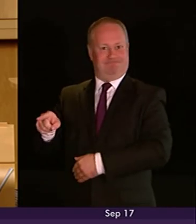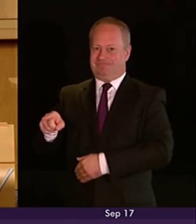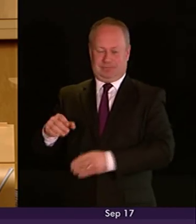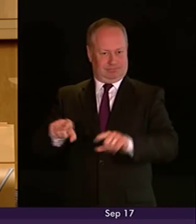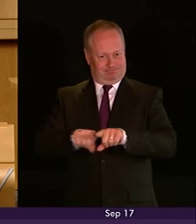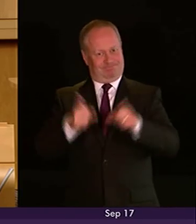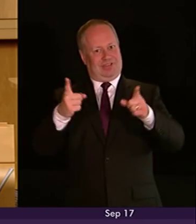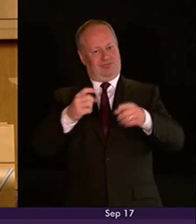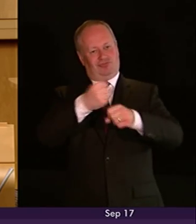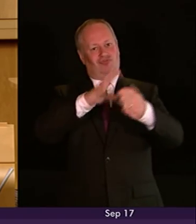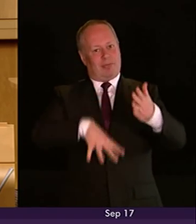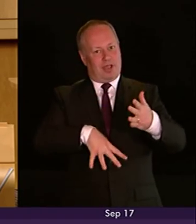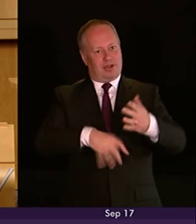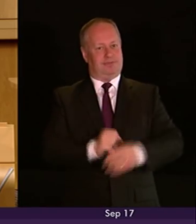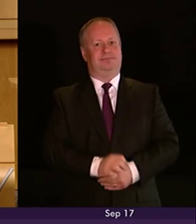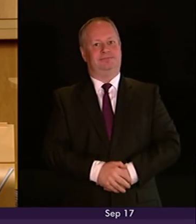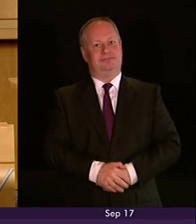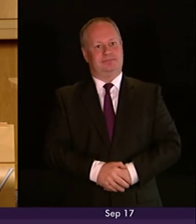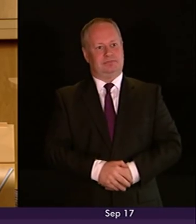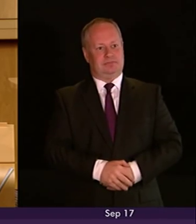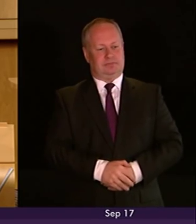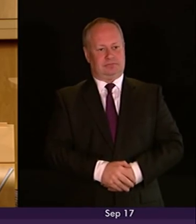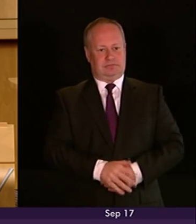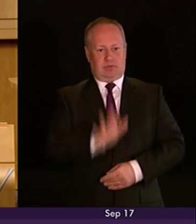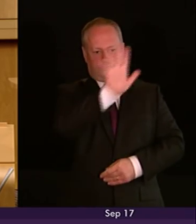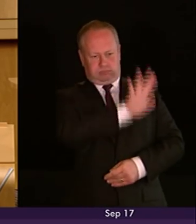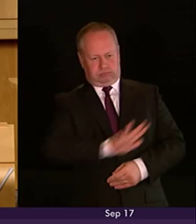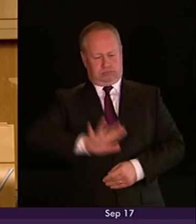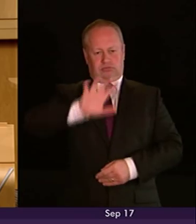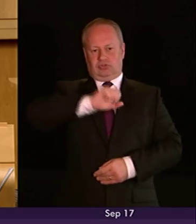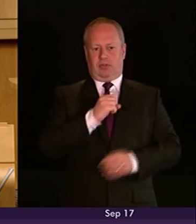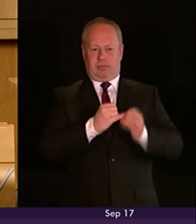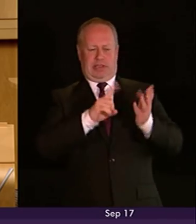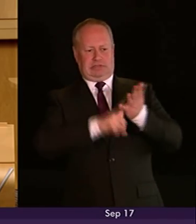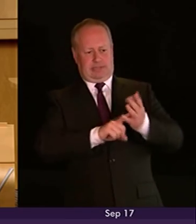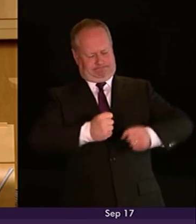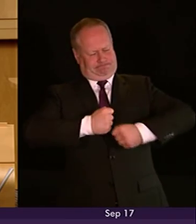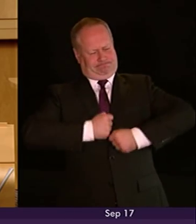Scotland, BSL is the indigenous manual language, in the same way that English is the